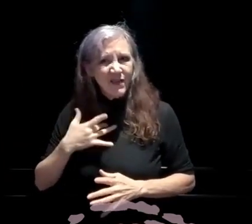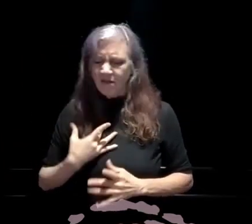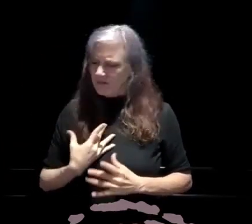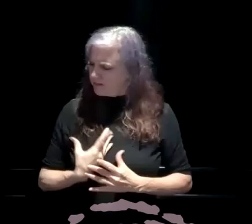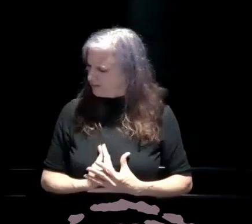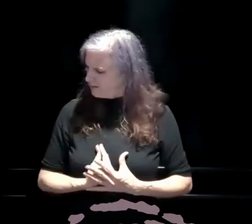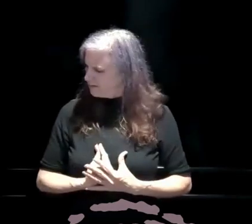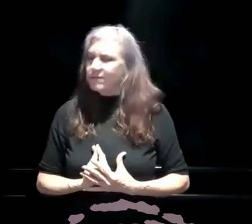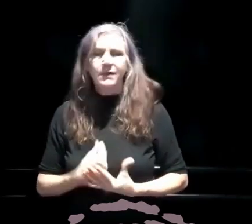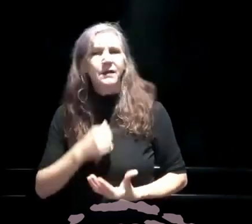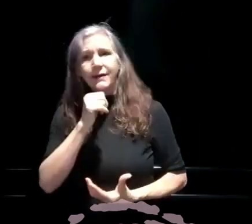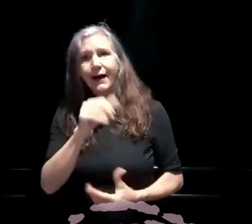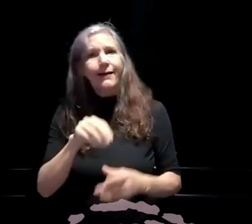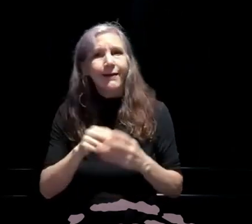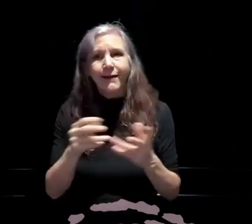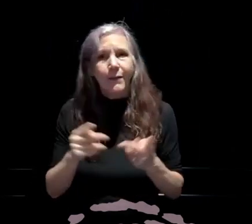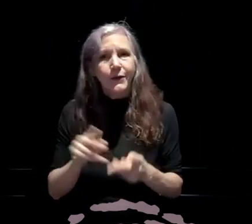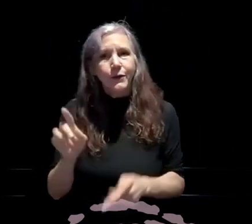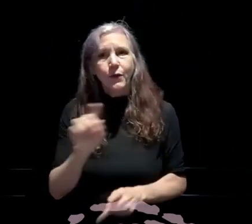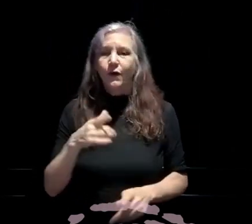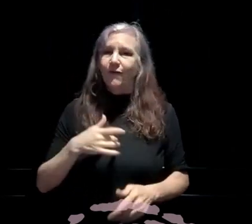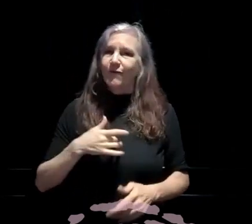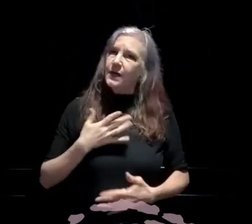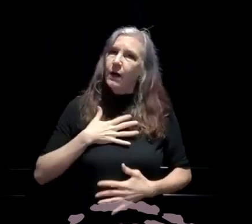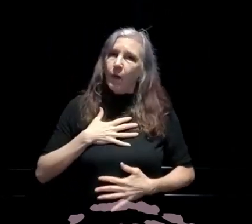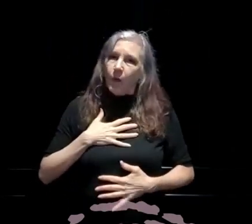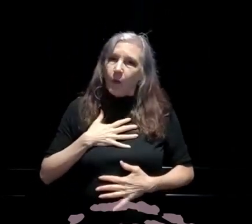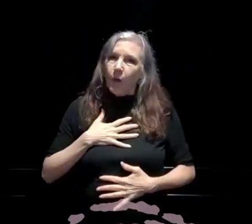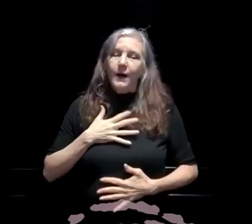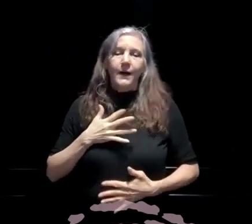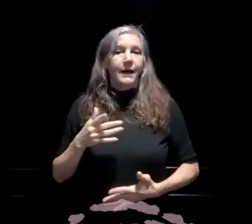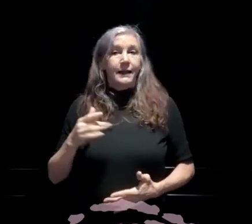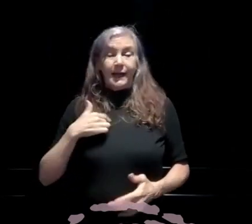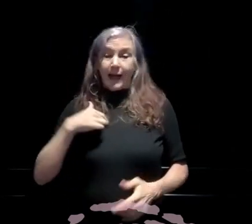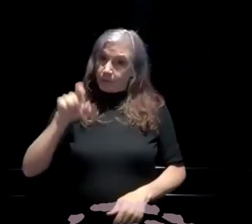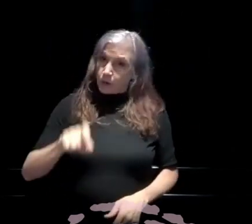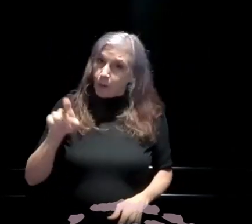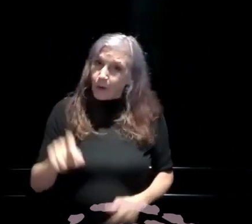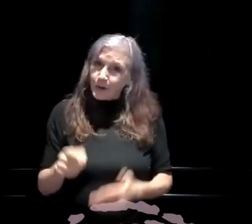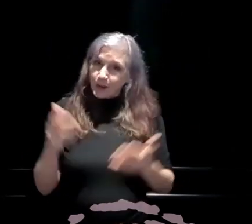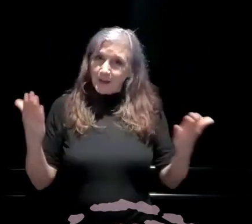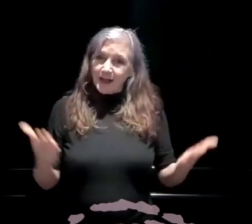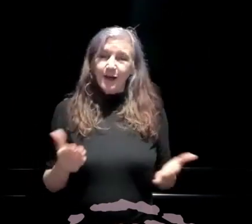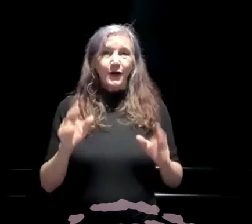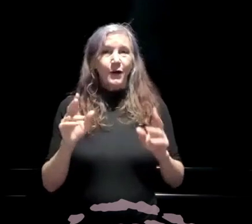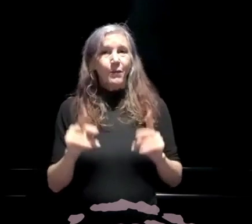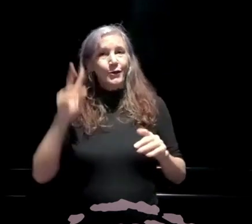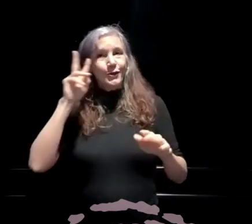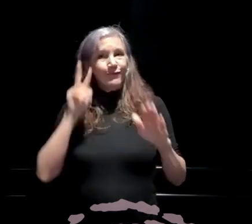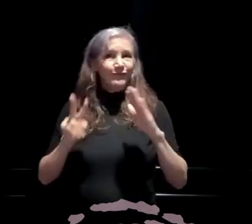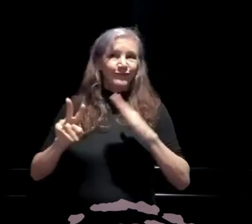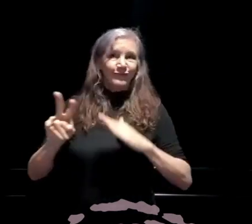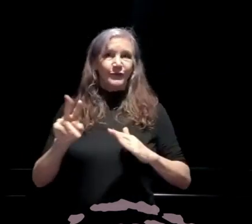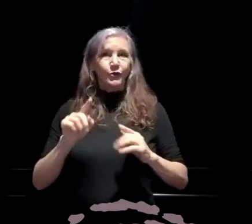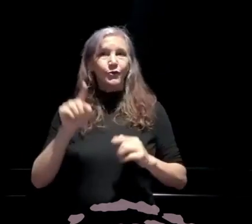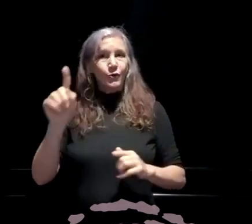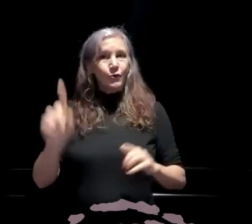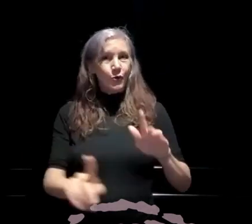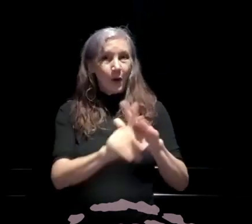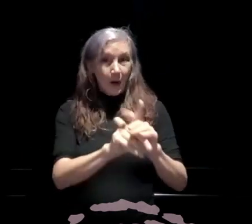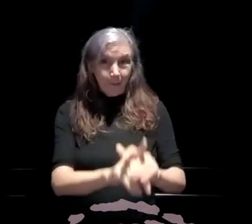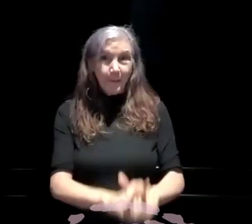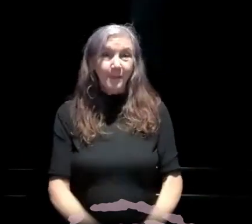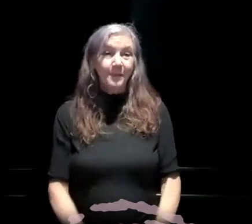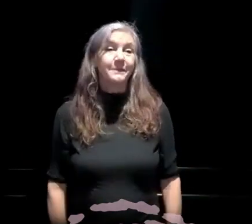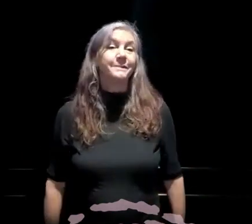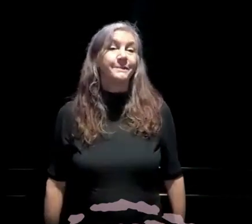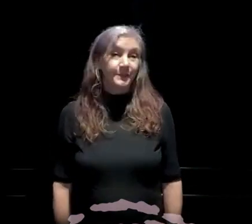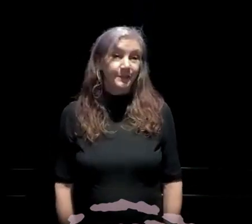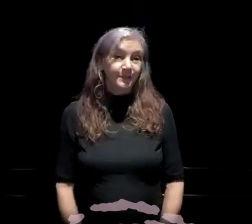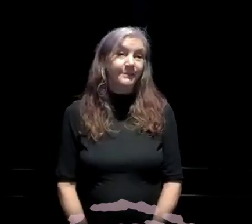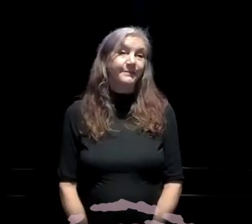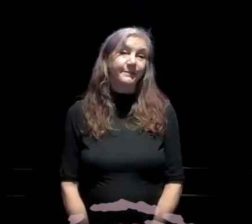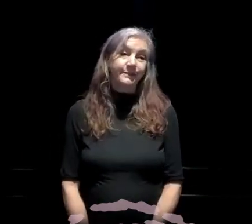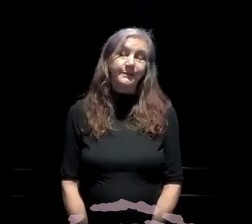It is undermined and you are not in a place where you ultimately are going to feel like you were supposed to be there and somebody anticipated that you were going to have an opportunity to come together.